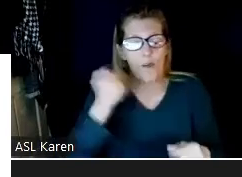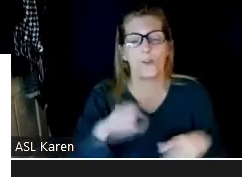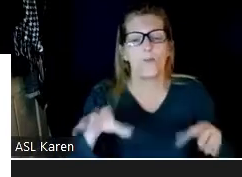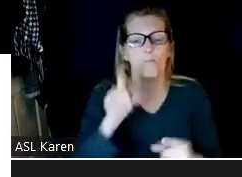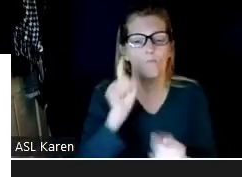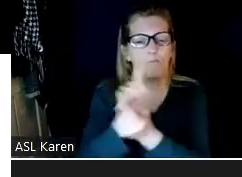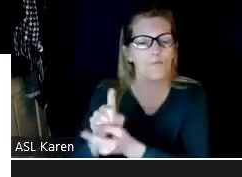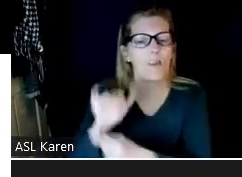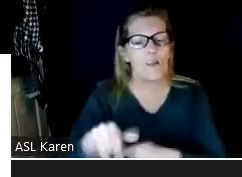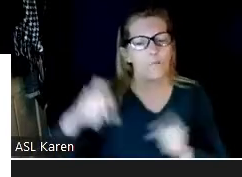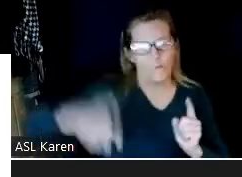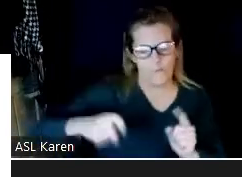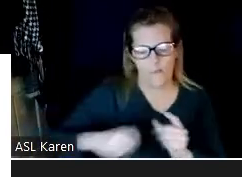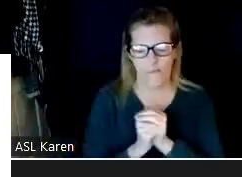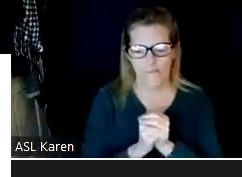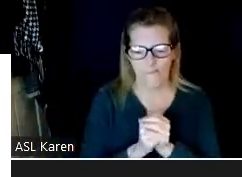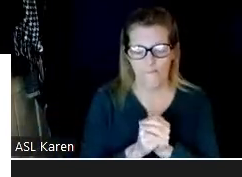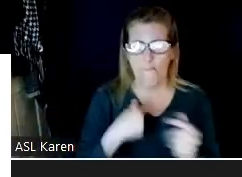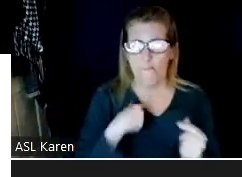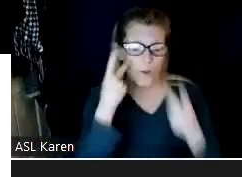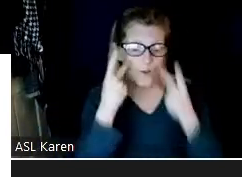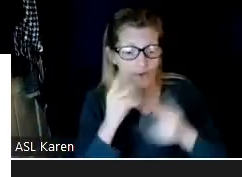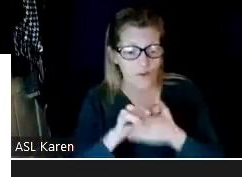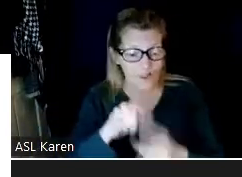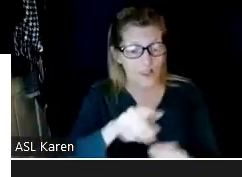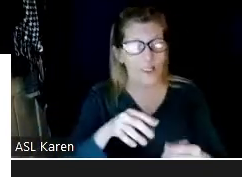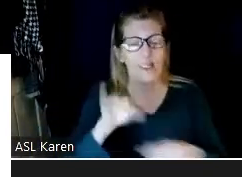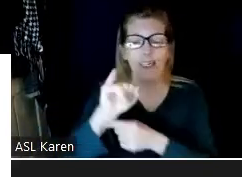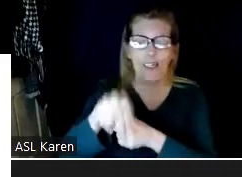15:07:47 Even the way that we're seeking this input is a bit of a new approach.